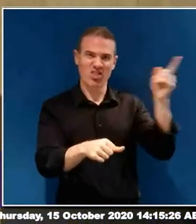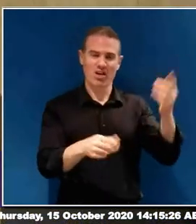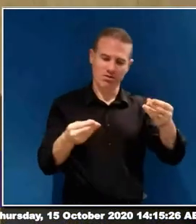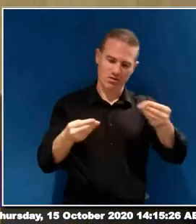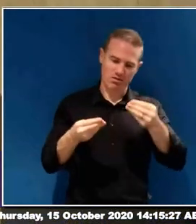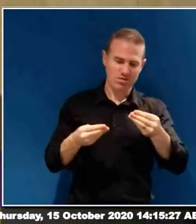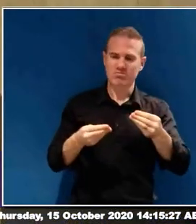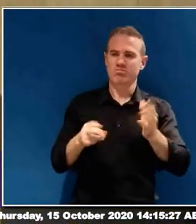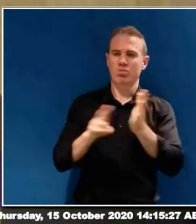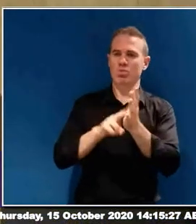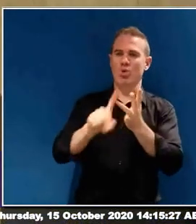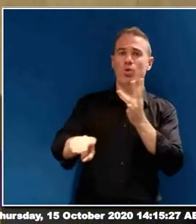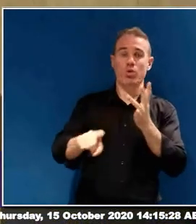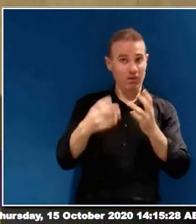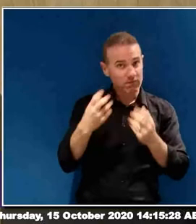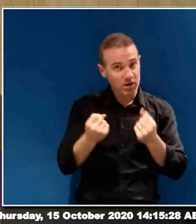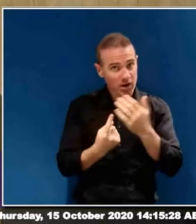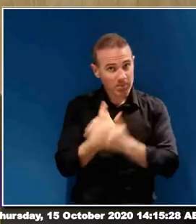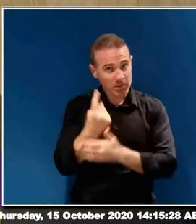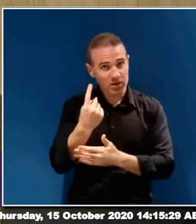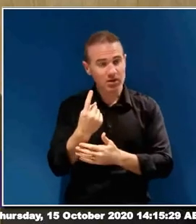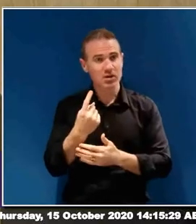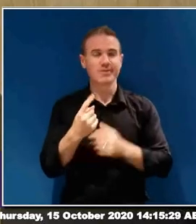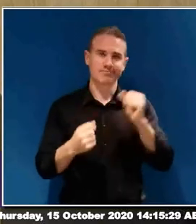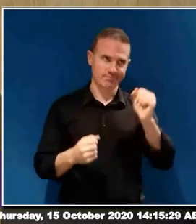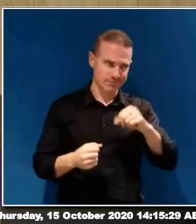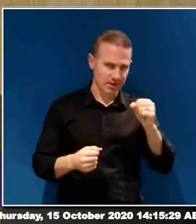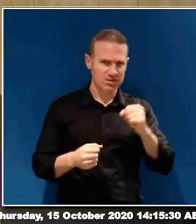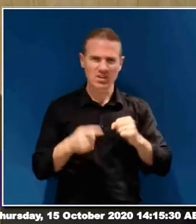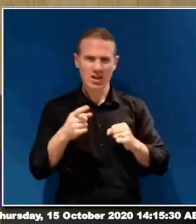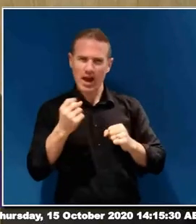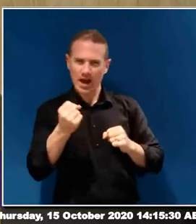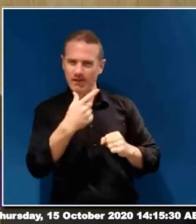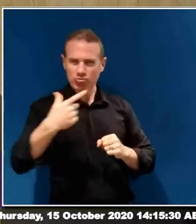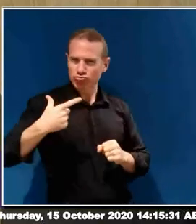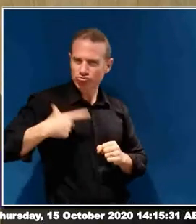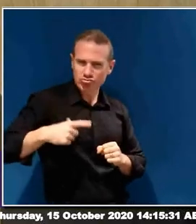in the reasons coming back for the refusals? Yes. What were they?